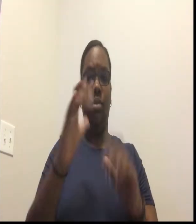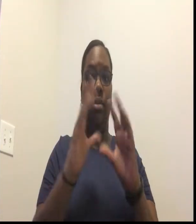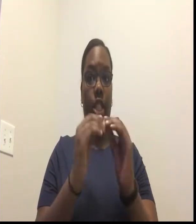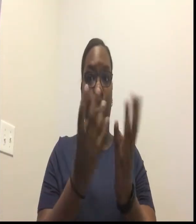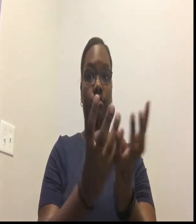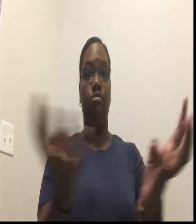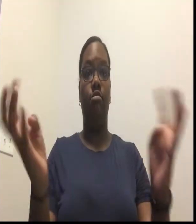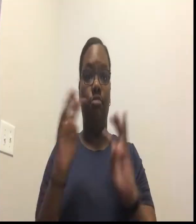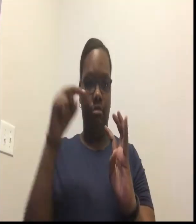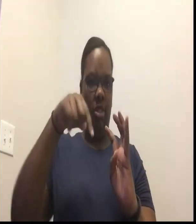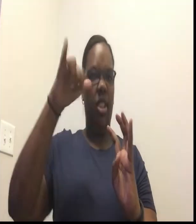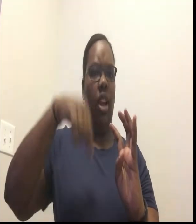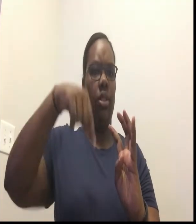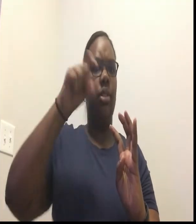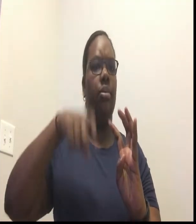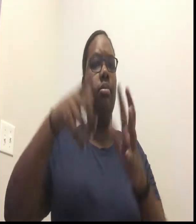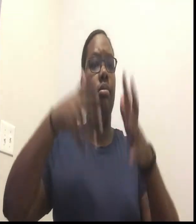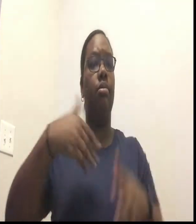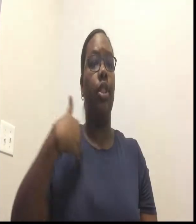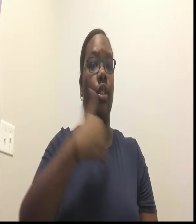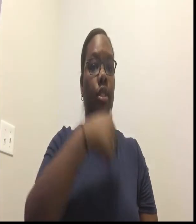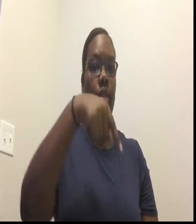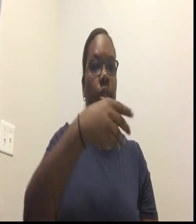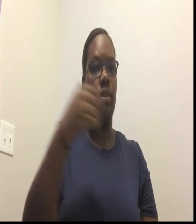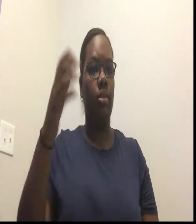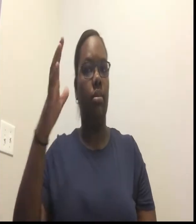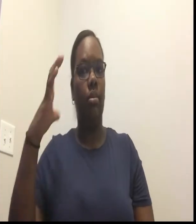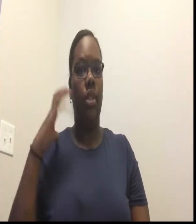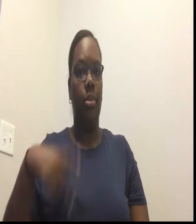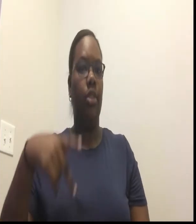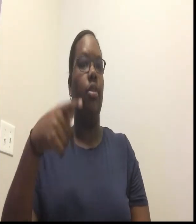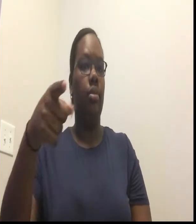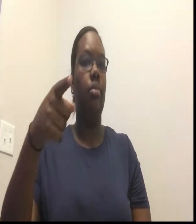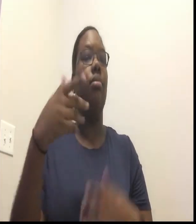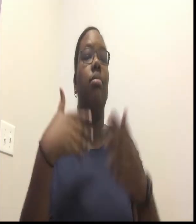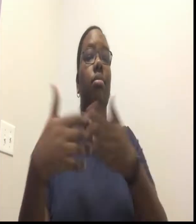there, the remaining members, and the chair. So even if all the other members